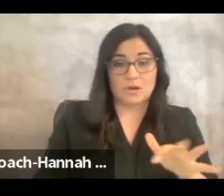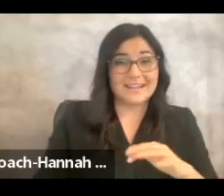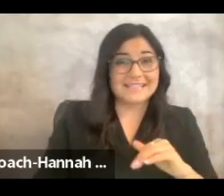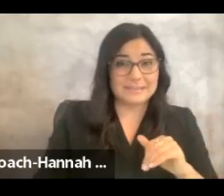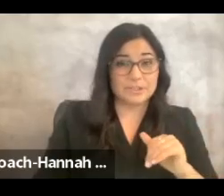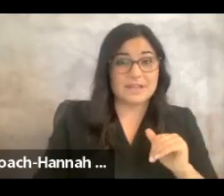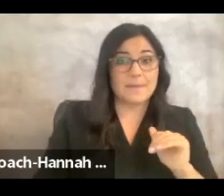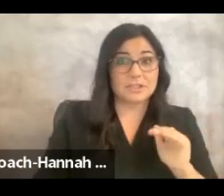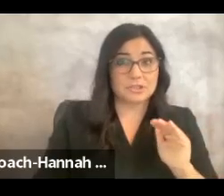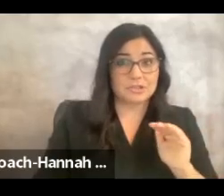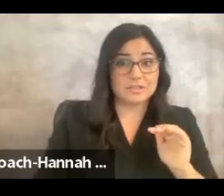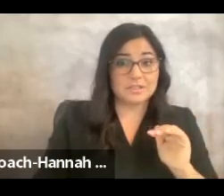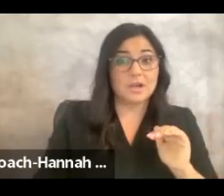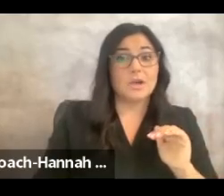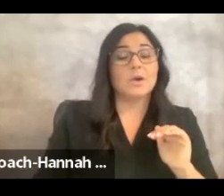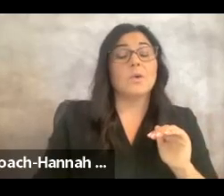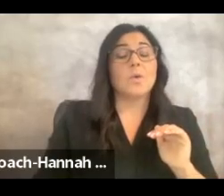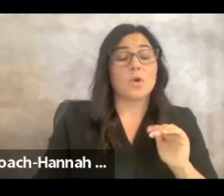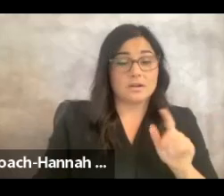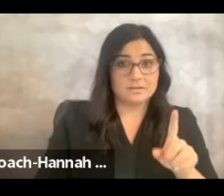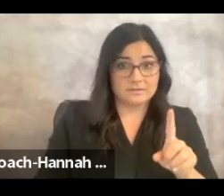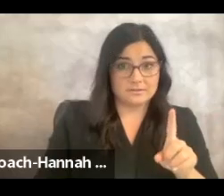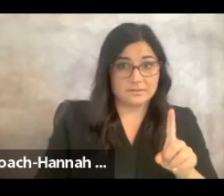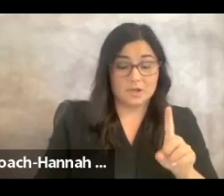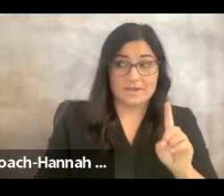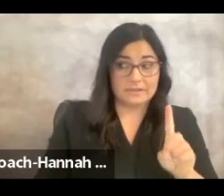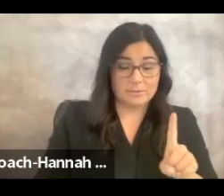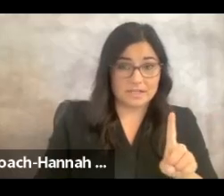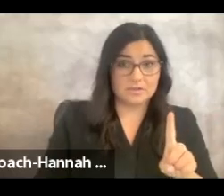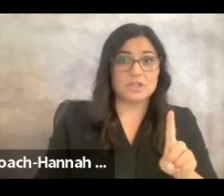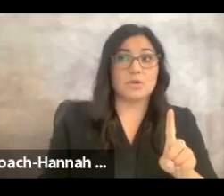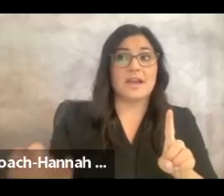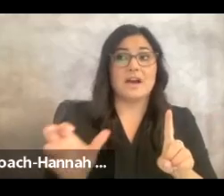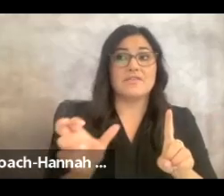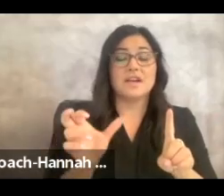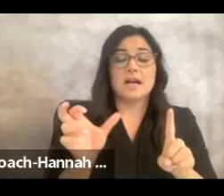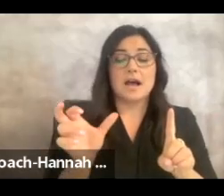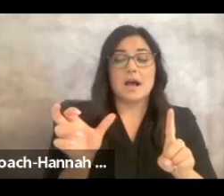RID which is that bachelor's or you don't have to have your bachelor's you can have